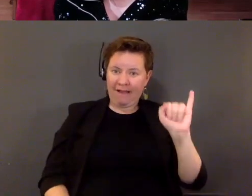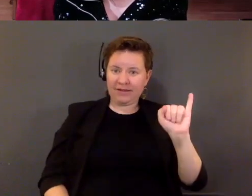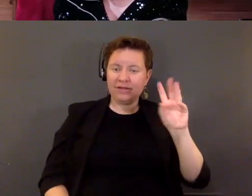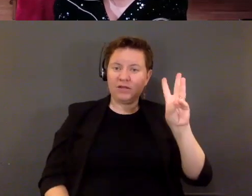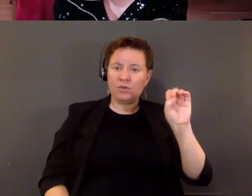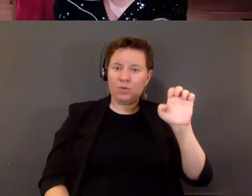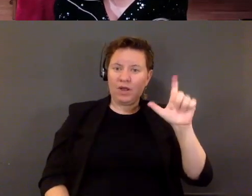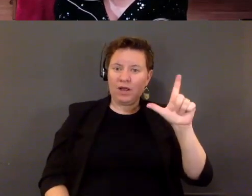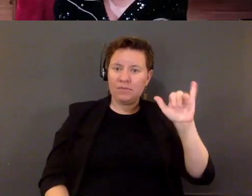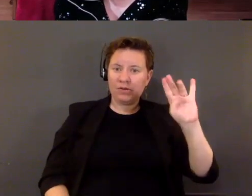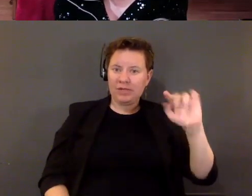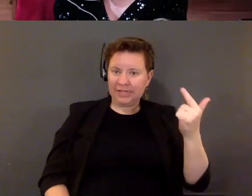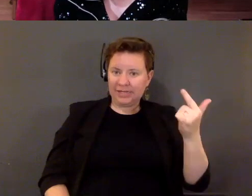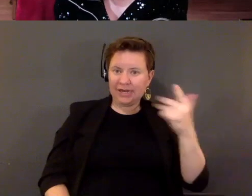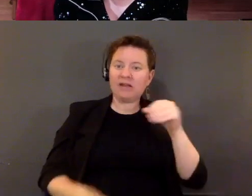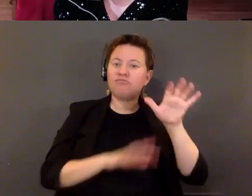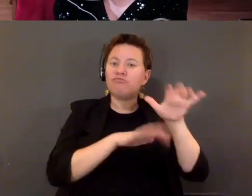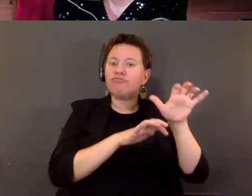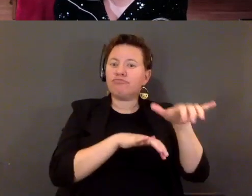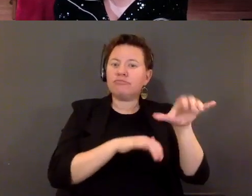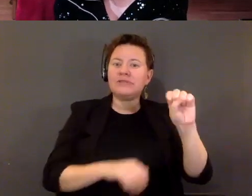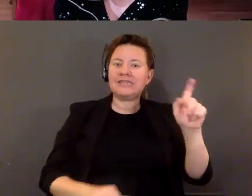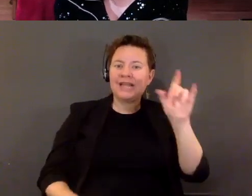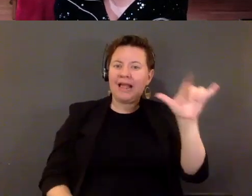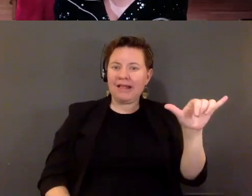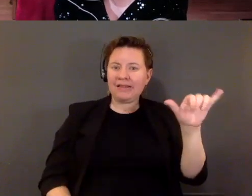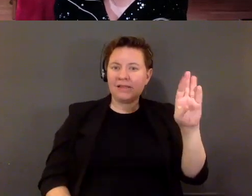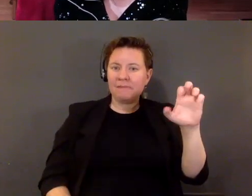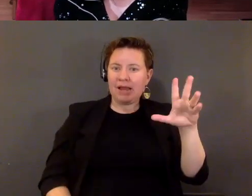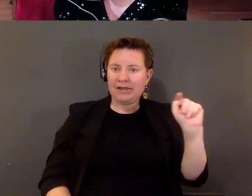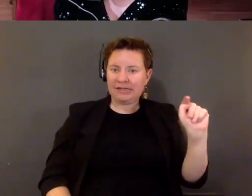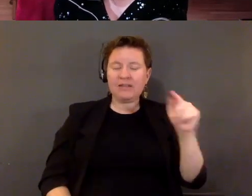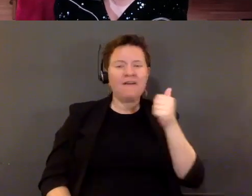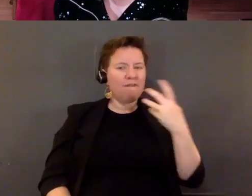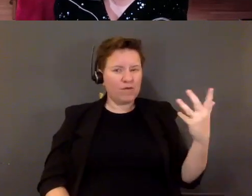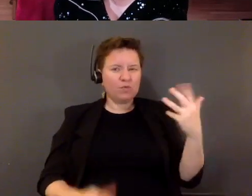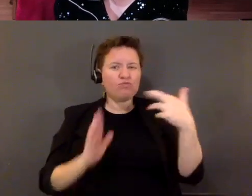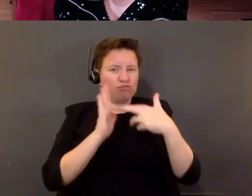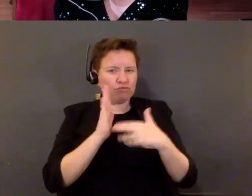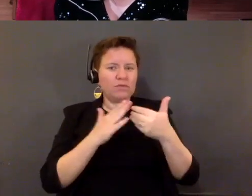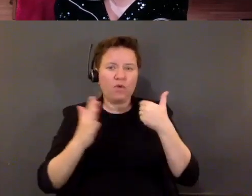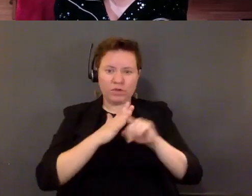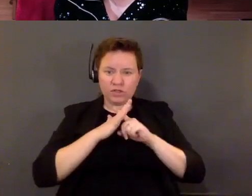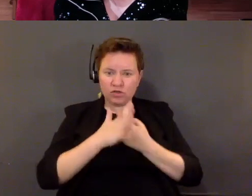captioner Sally Bennett. A few housekeeping notes before we get started be sure to drop